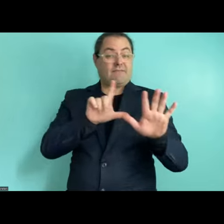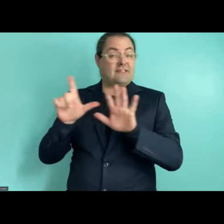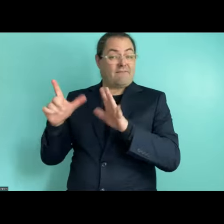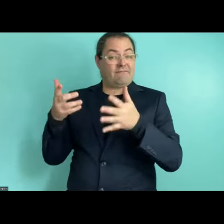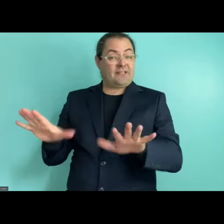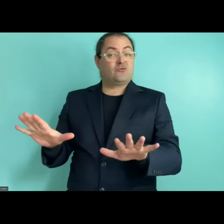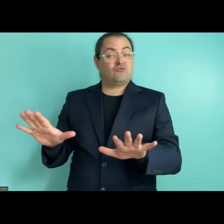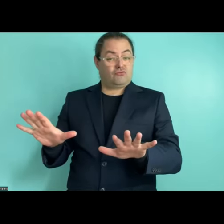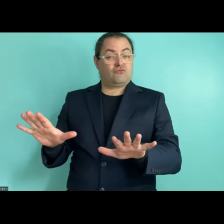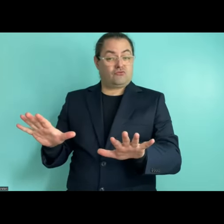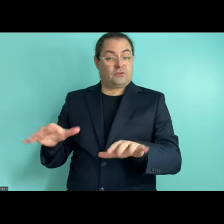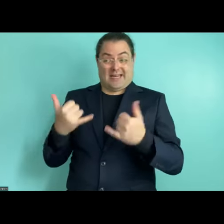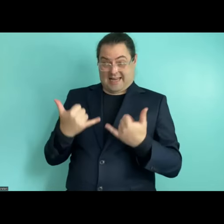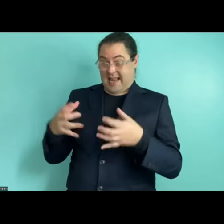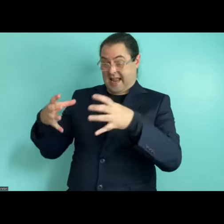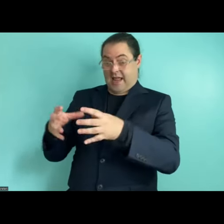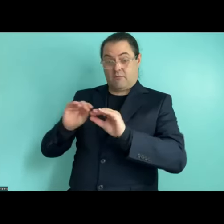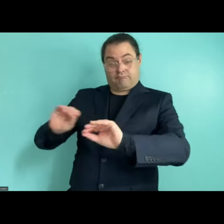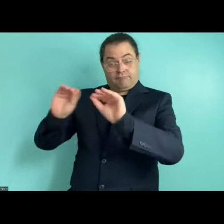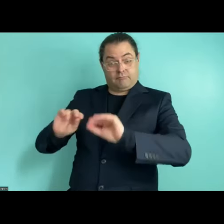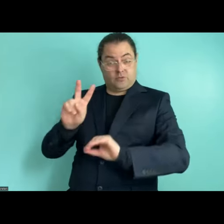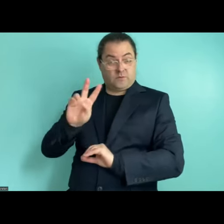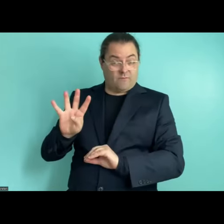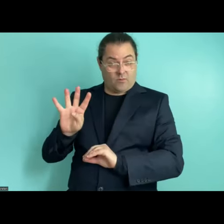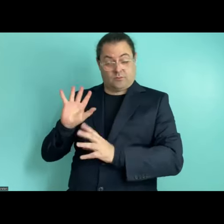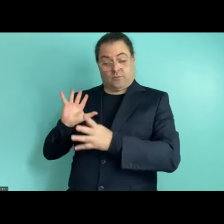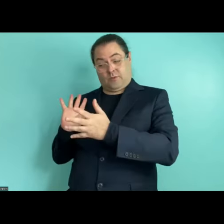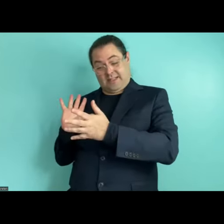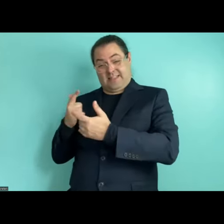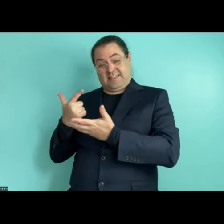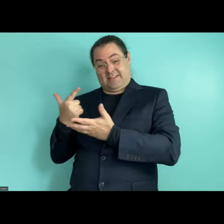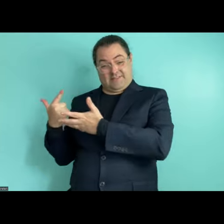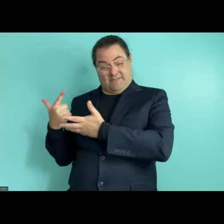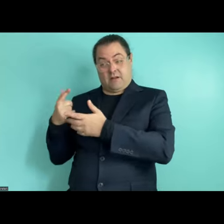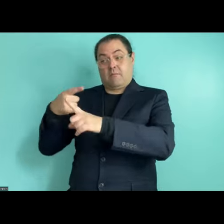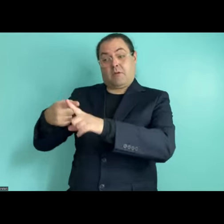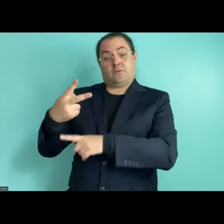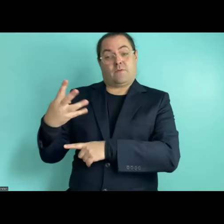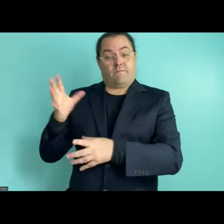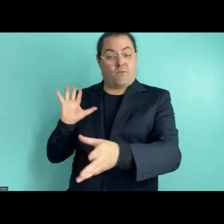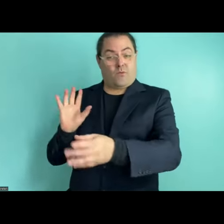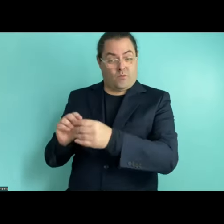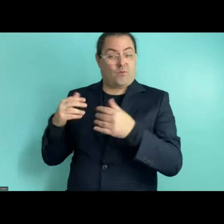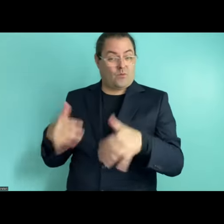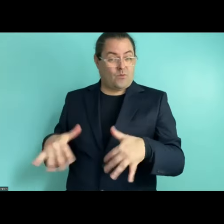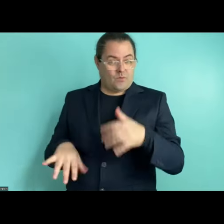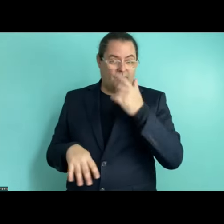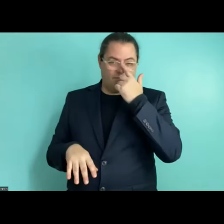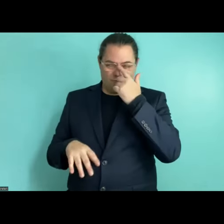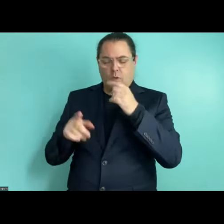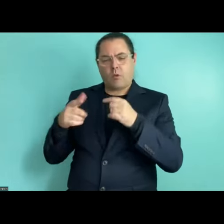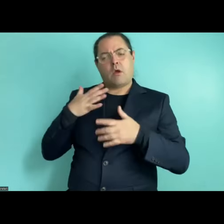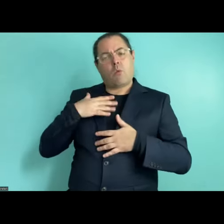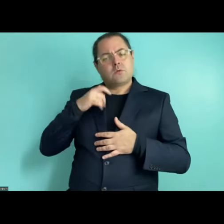24, as I said that a fair representation in terms of ethnicity, and gender, and we are